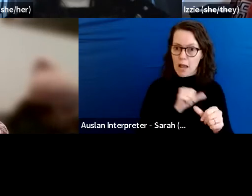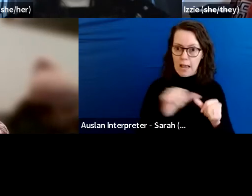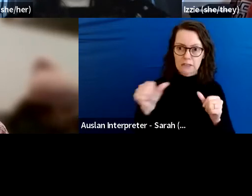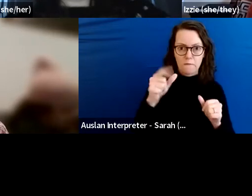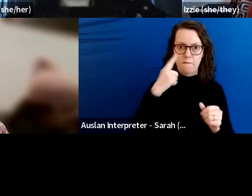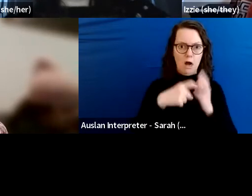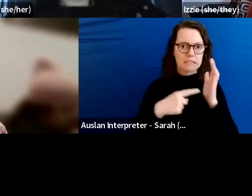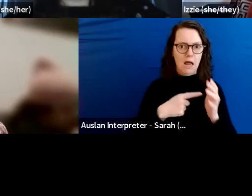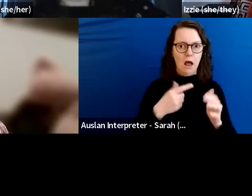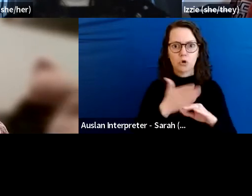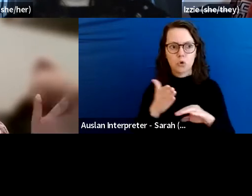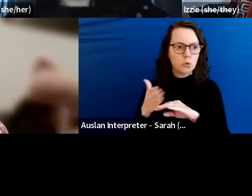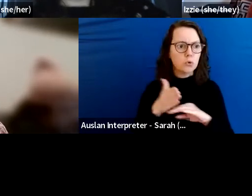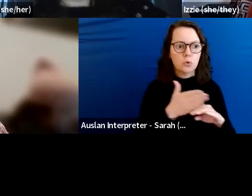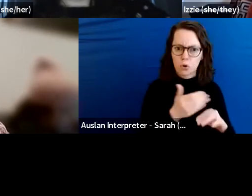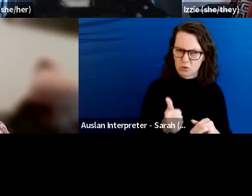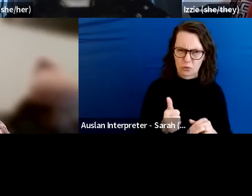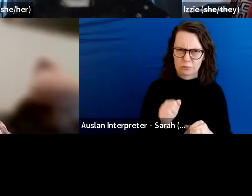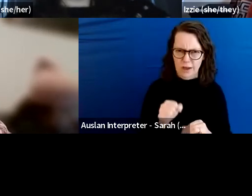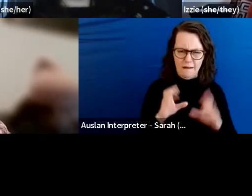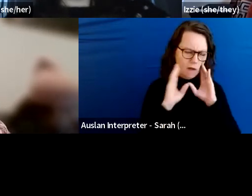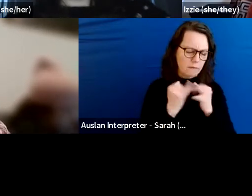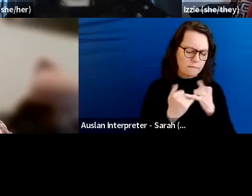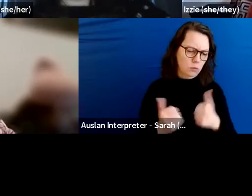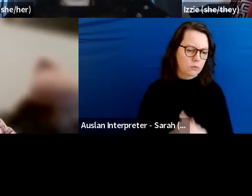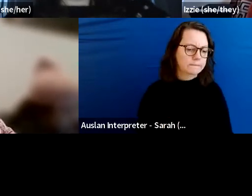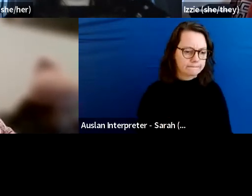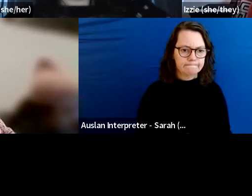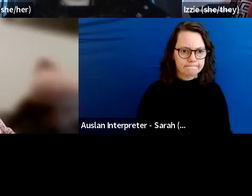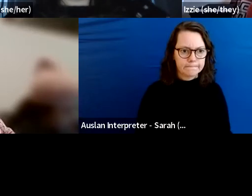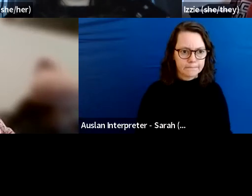So, thank you yeah and that regard that supports been amazing.